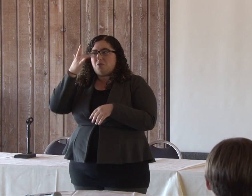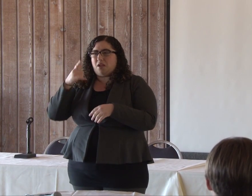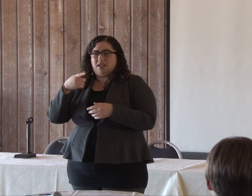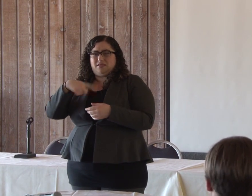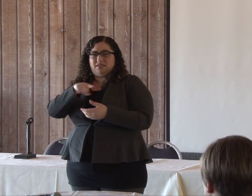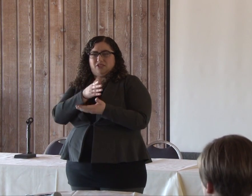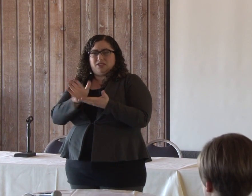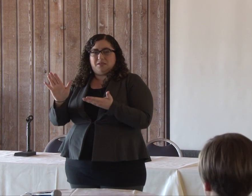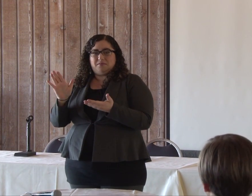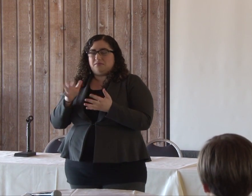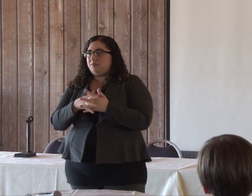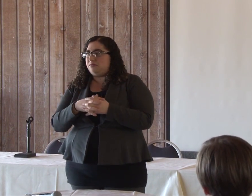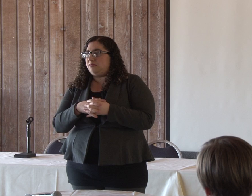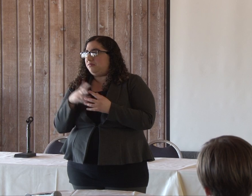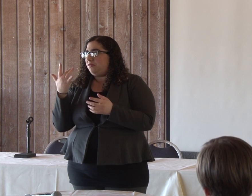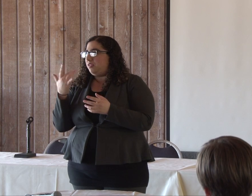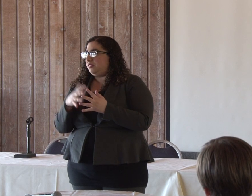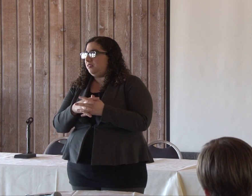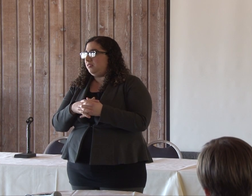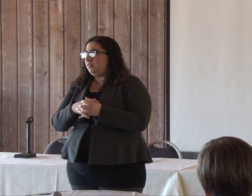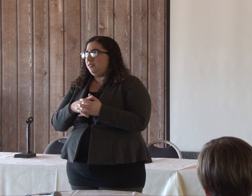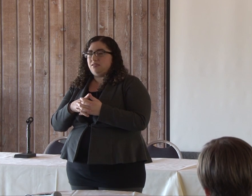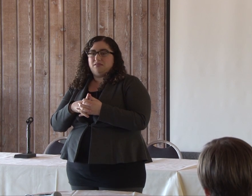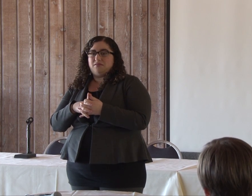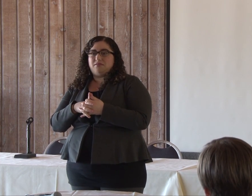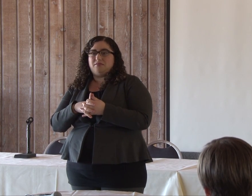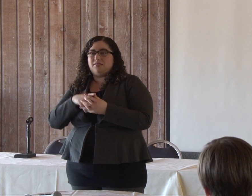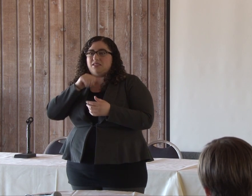information that they could look around and see what everybody was talking about.